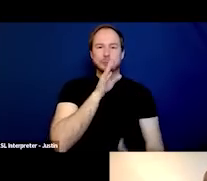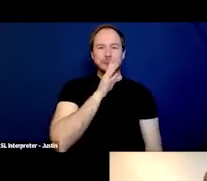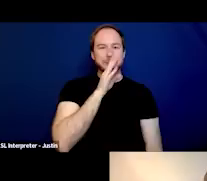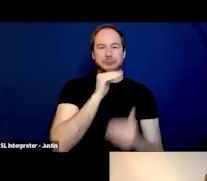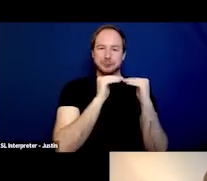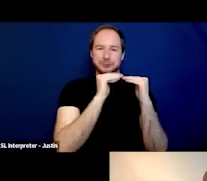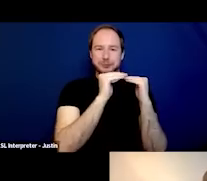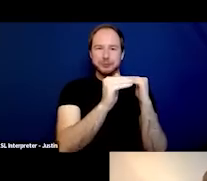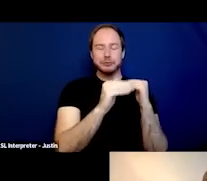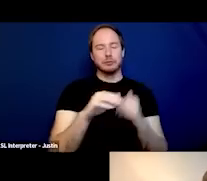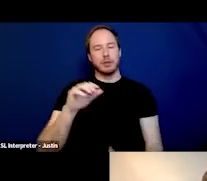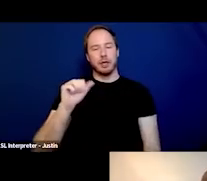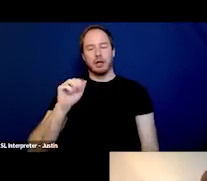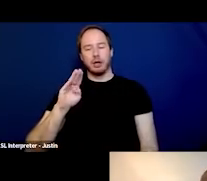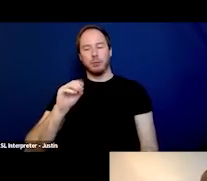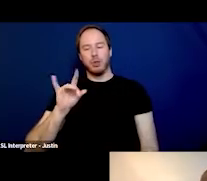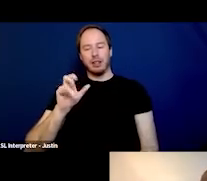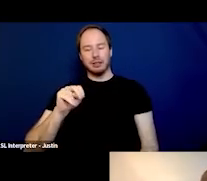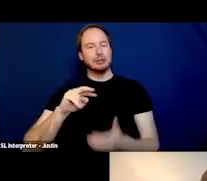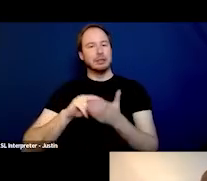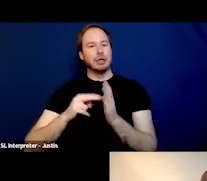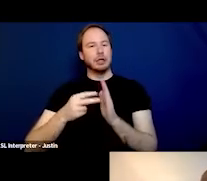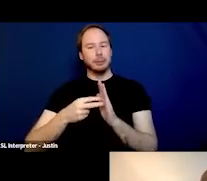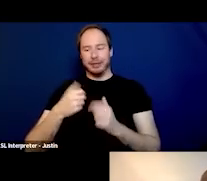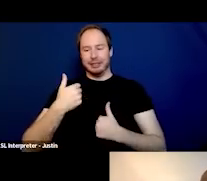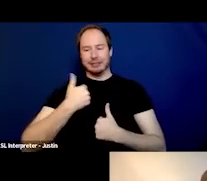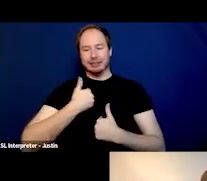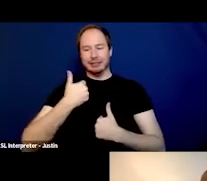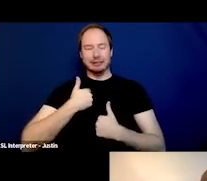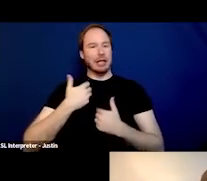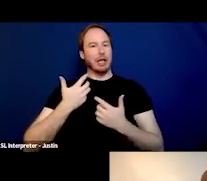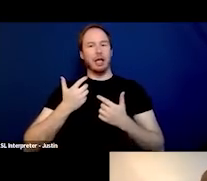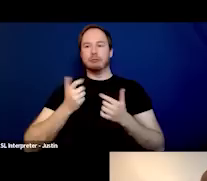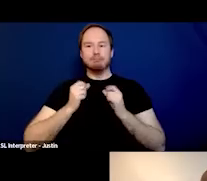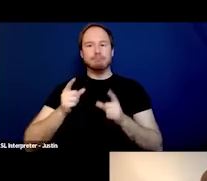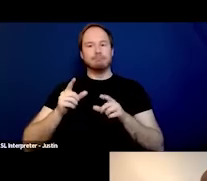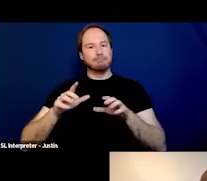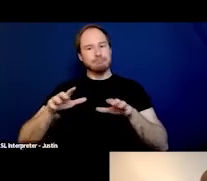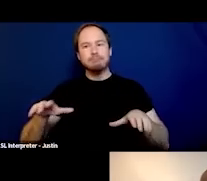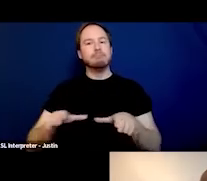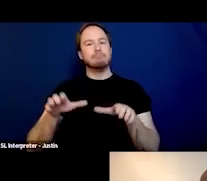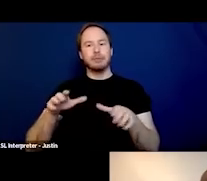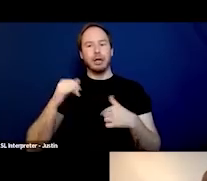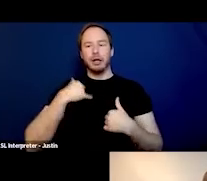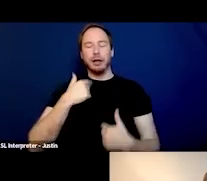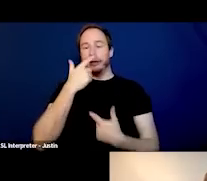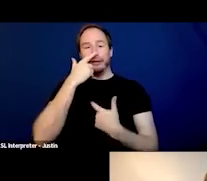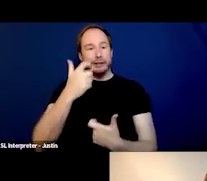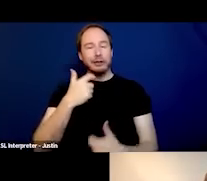And avolition is a decrease in self-initiated activities. Someone might show really low interest in socializing.